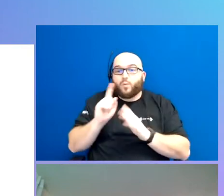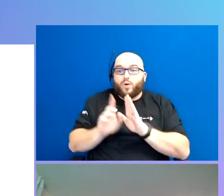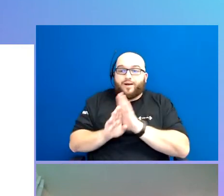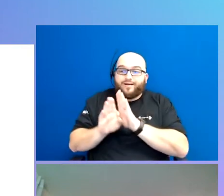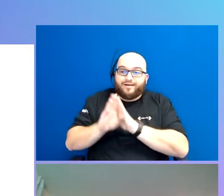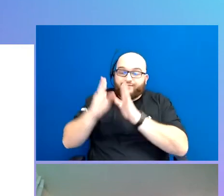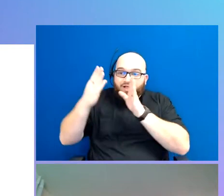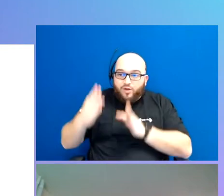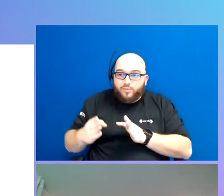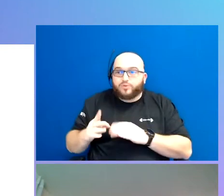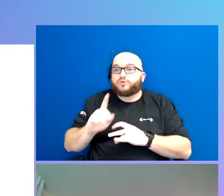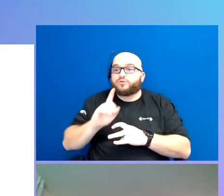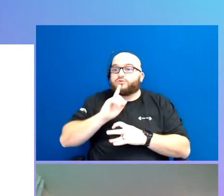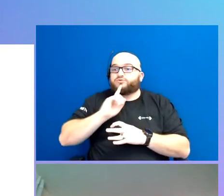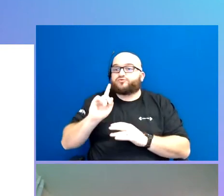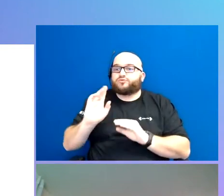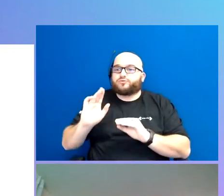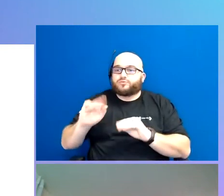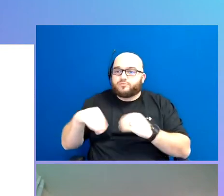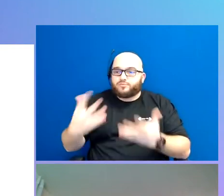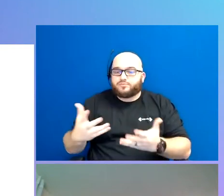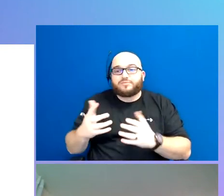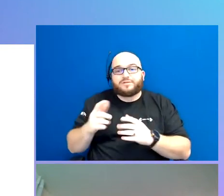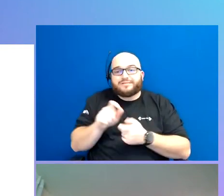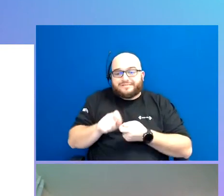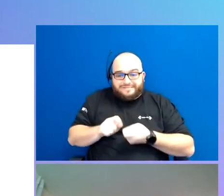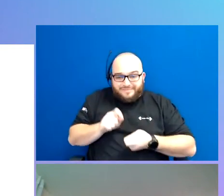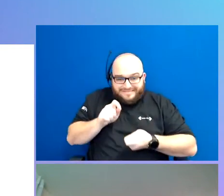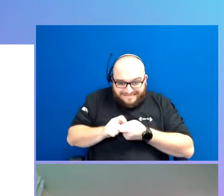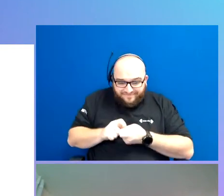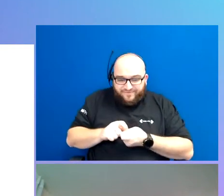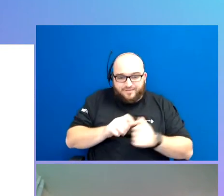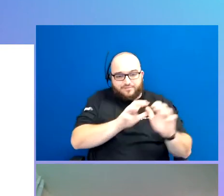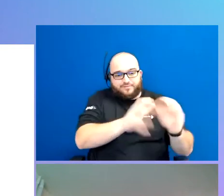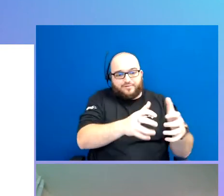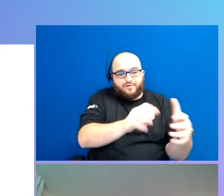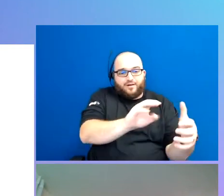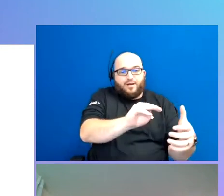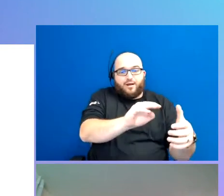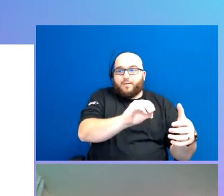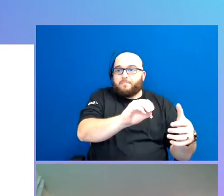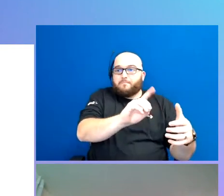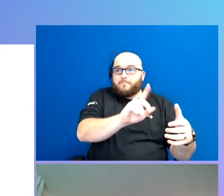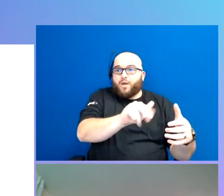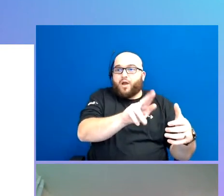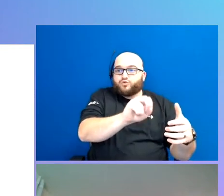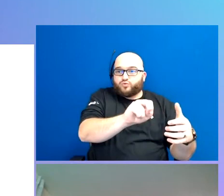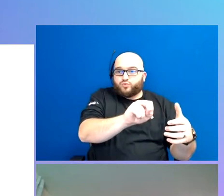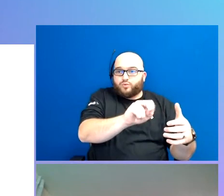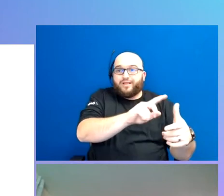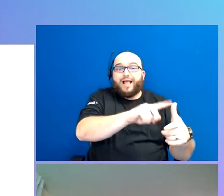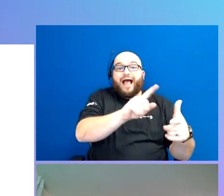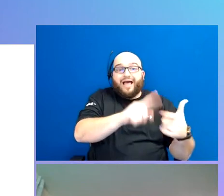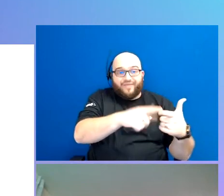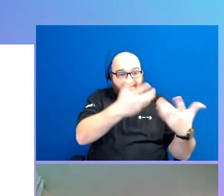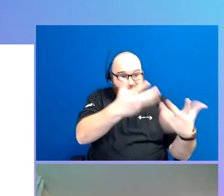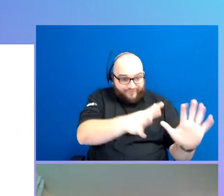certain modules, um, and then it is followed up with live